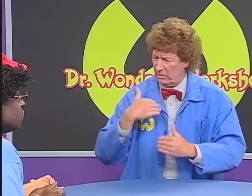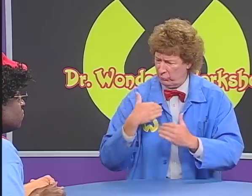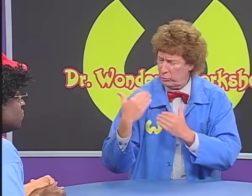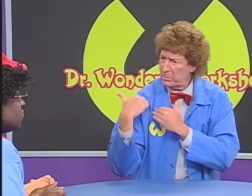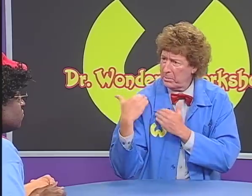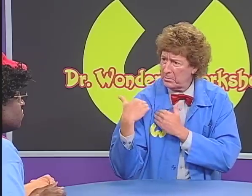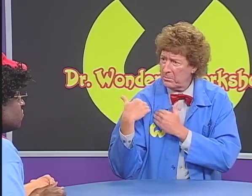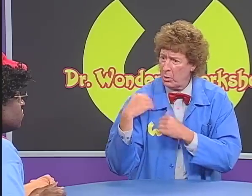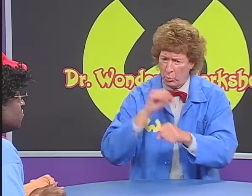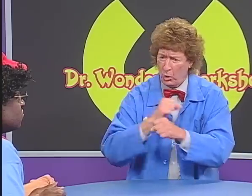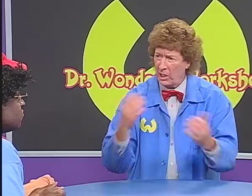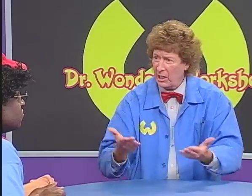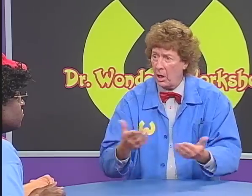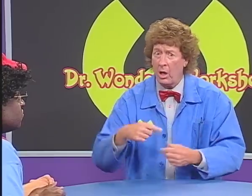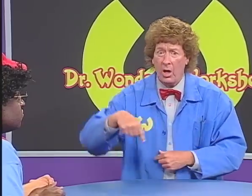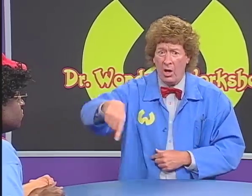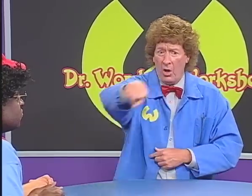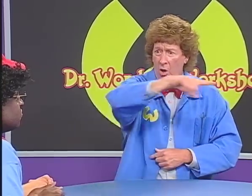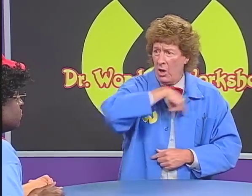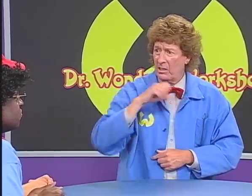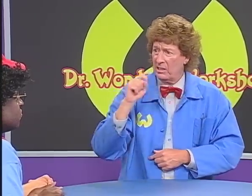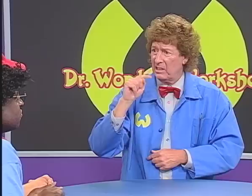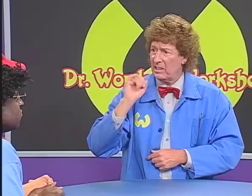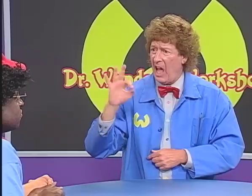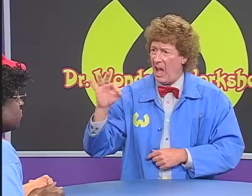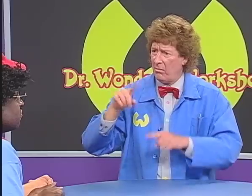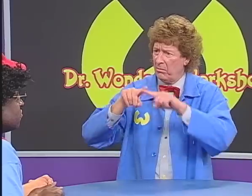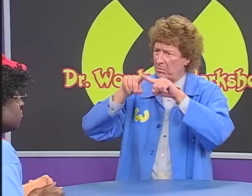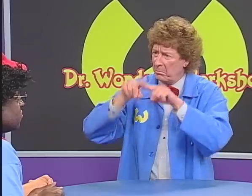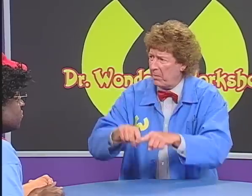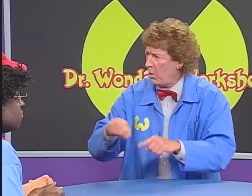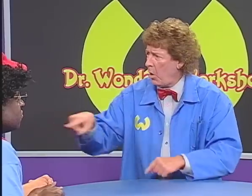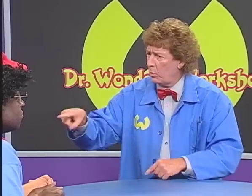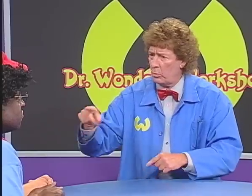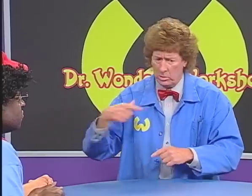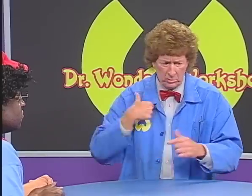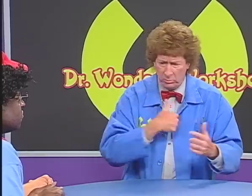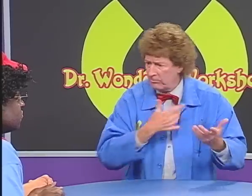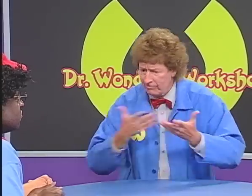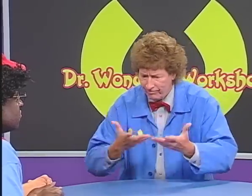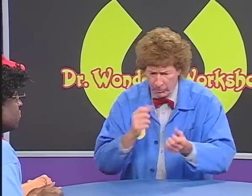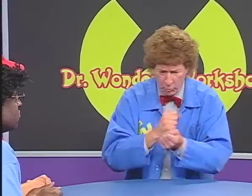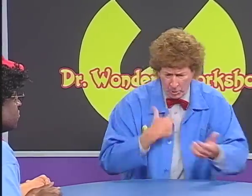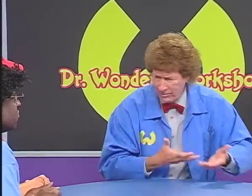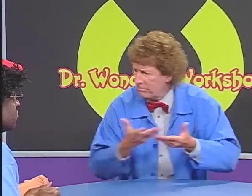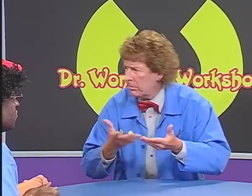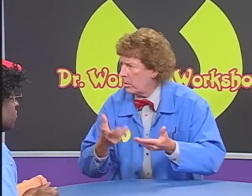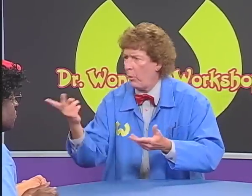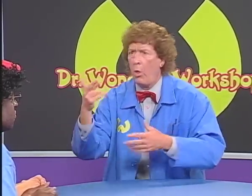BUT YOU HAVE RESPONSIBILITIES HERE AT WORK. THE STAFF ALL DEPEND ON YOU. THEY HAVE BROUGHT WORK TO YOU,